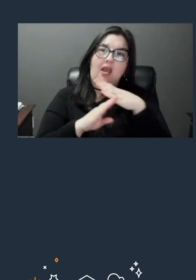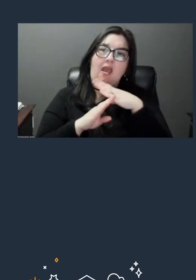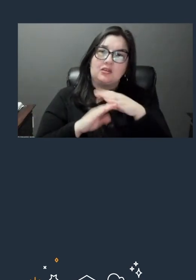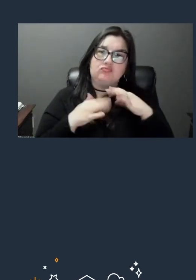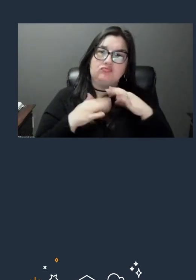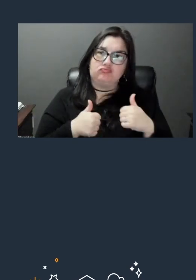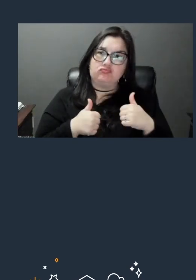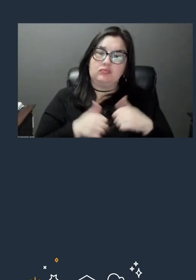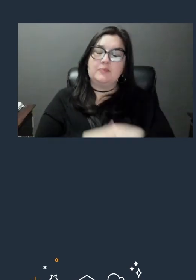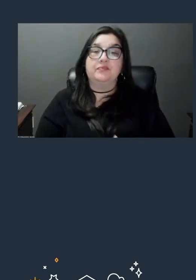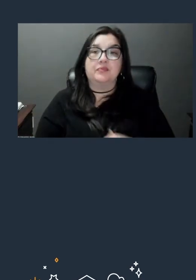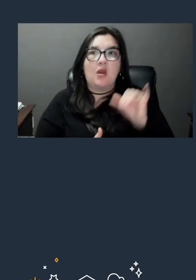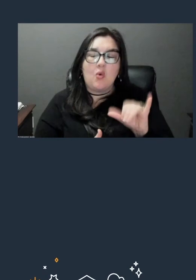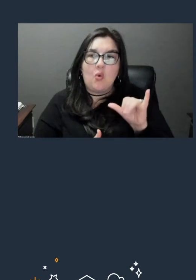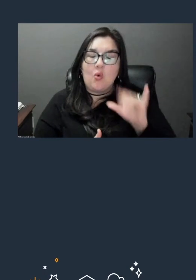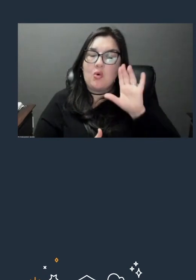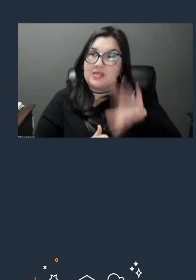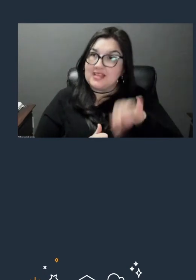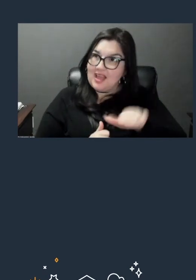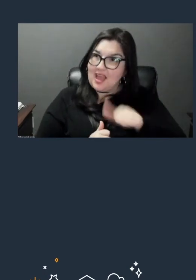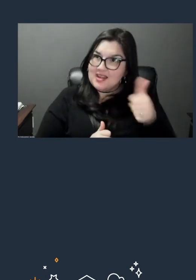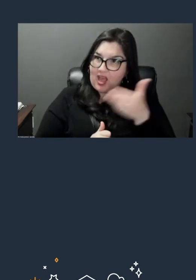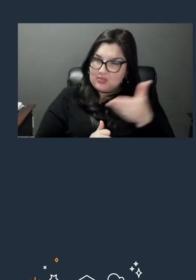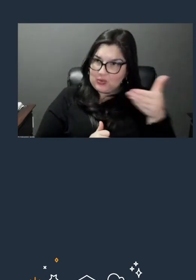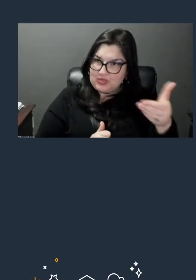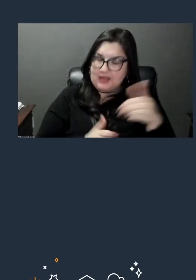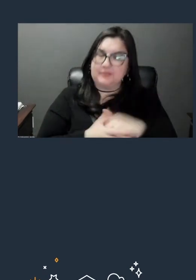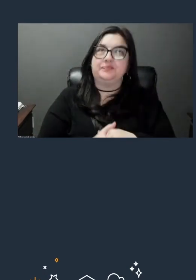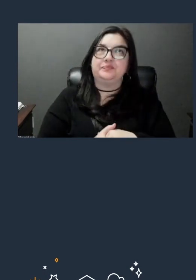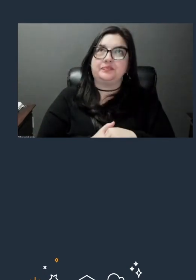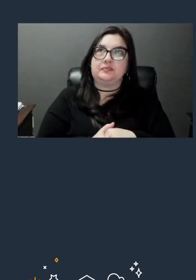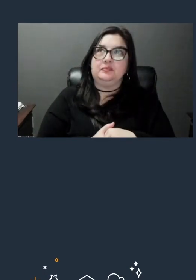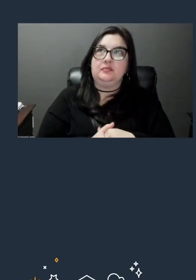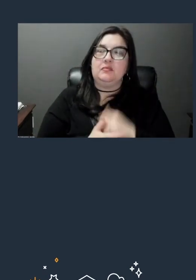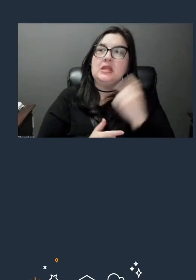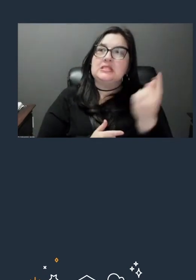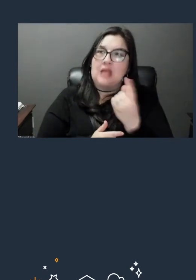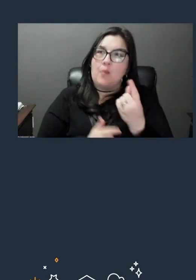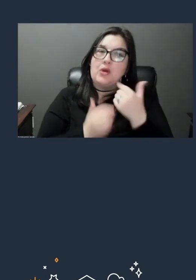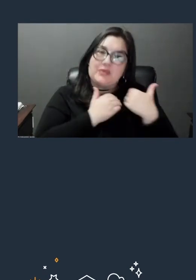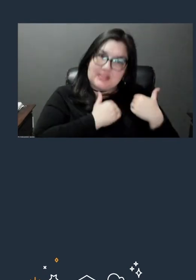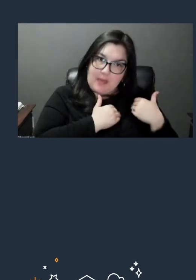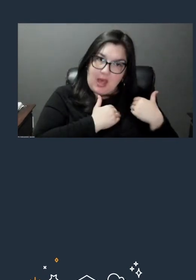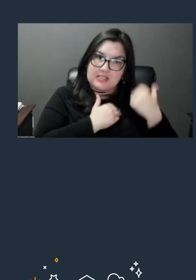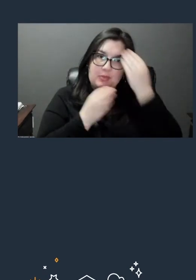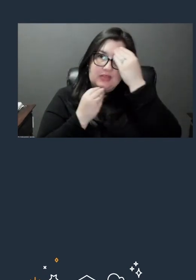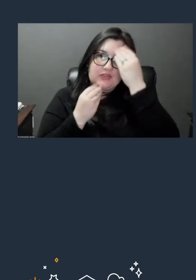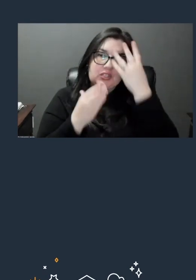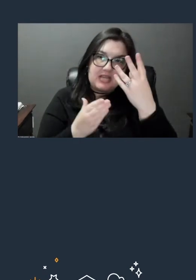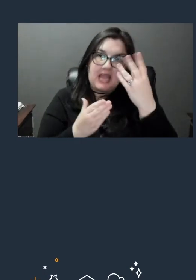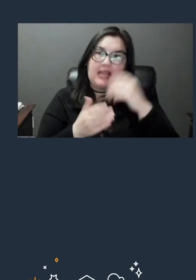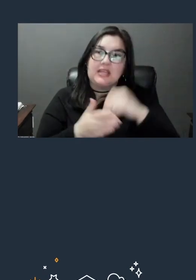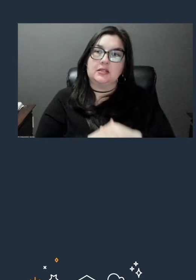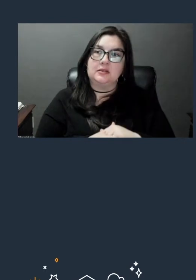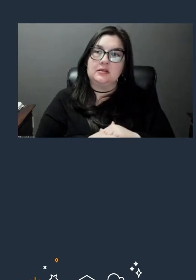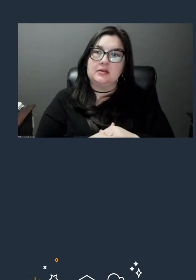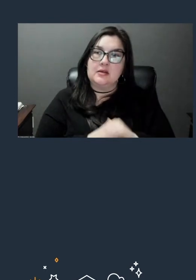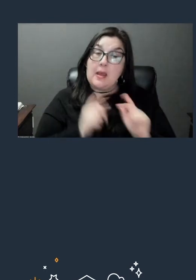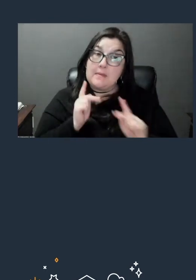so this is another thing that someone responsible for data, that folks might be wanting to know about AWS Backup.